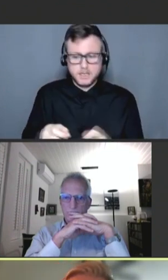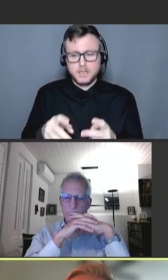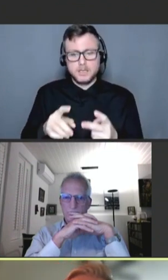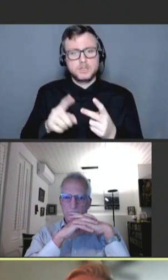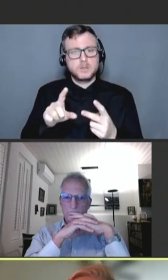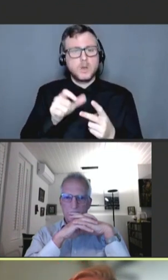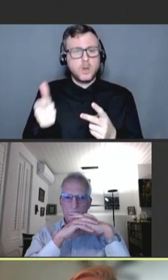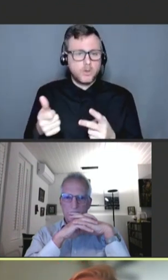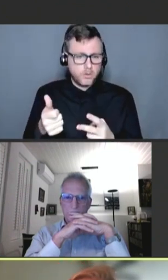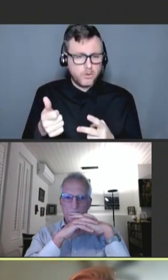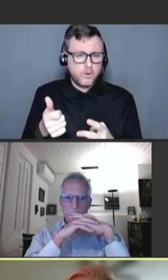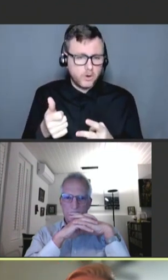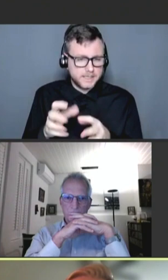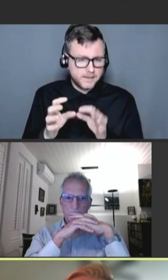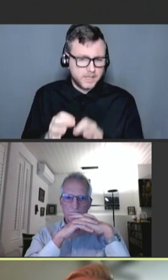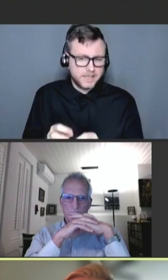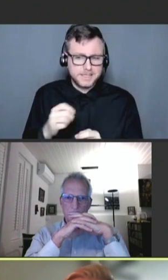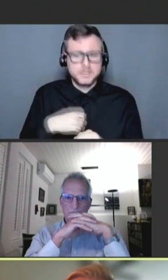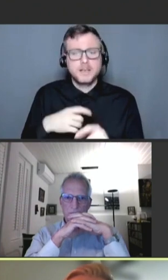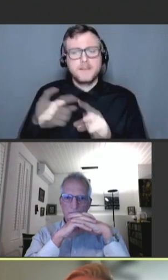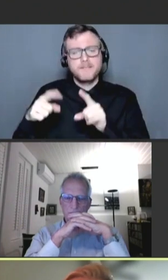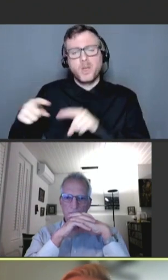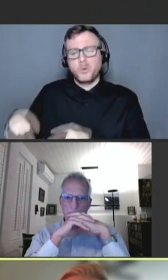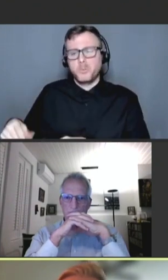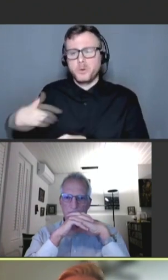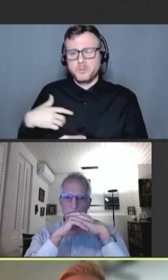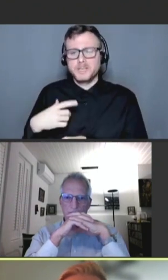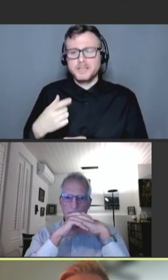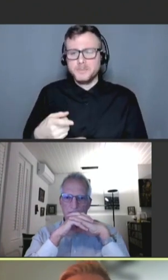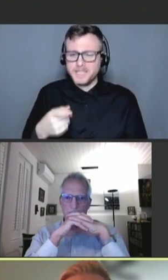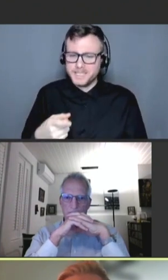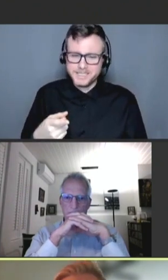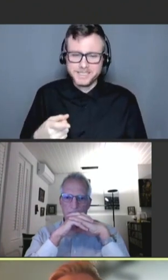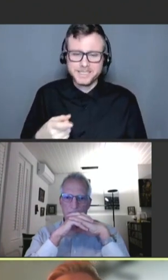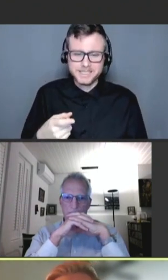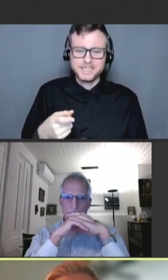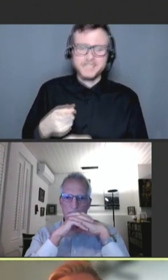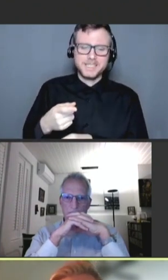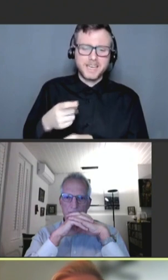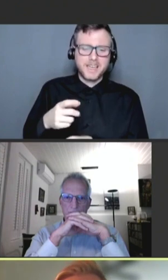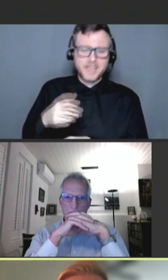but variable definitions, especially in time course, can certainly impact our assessment